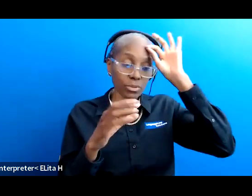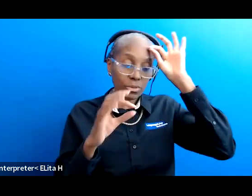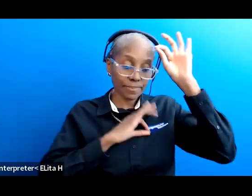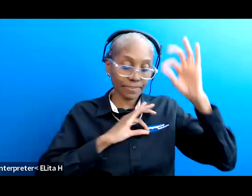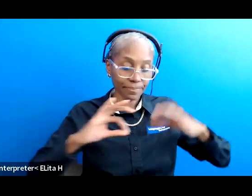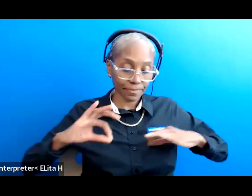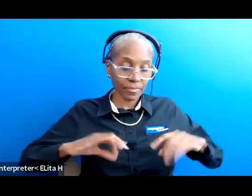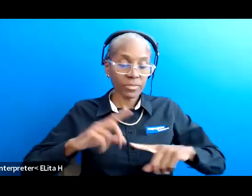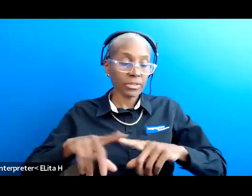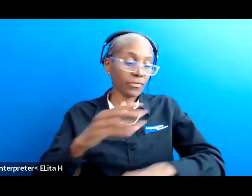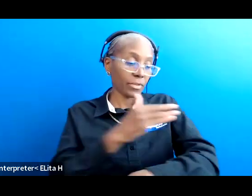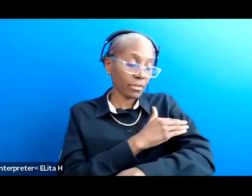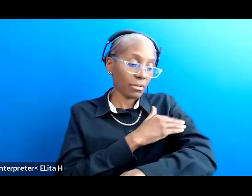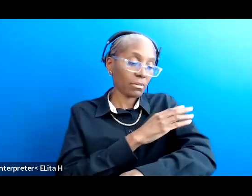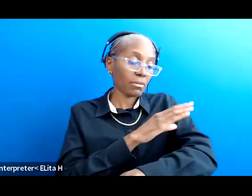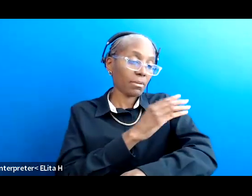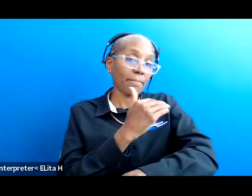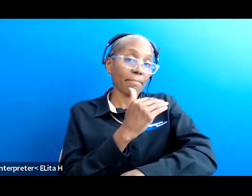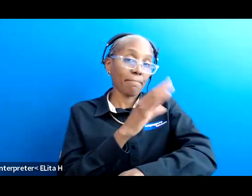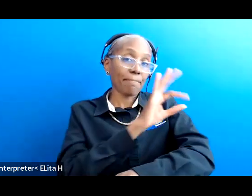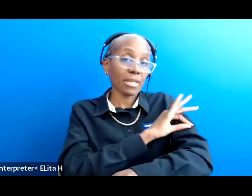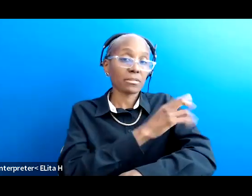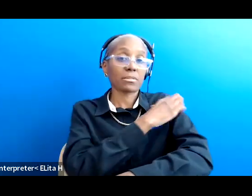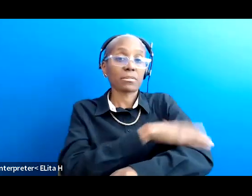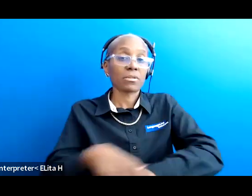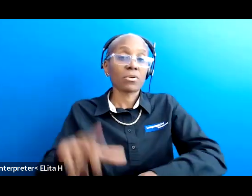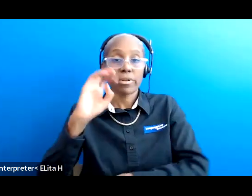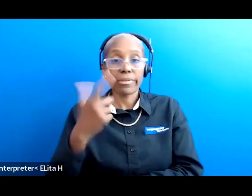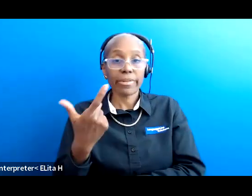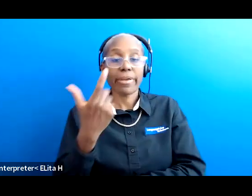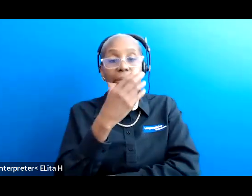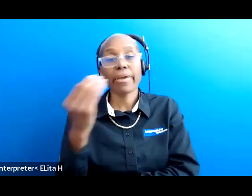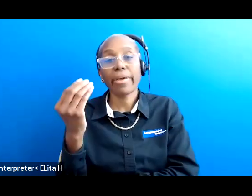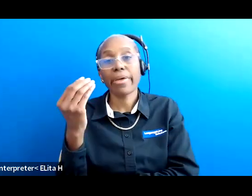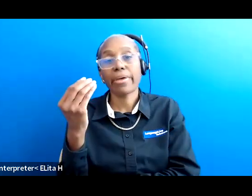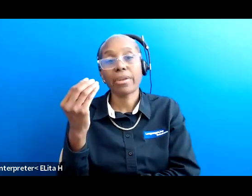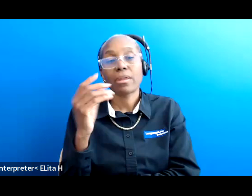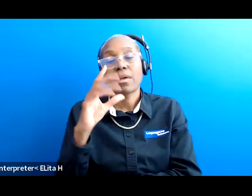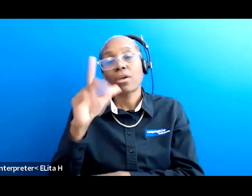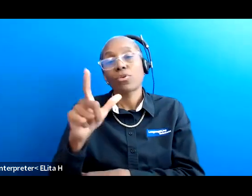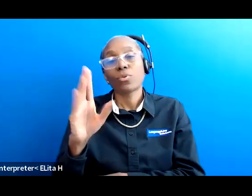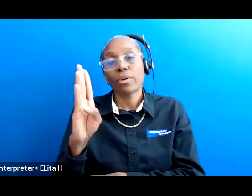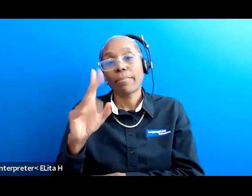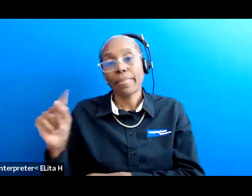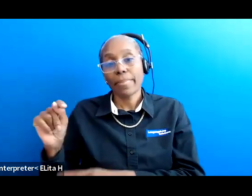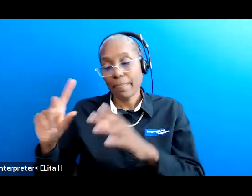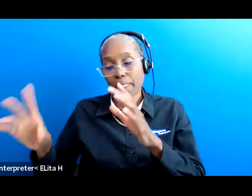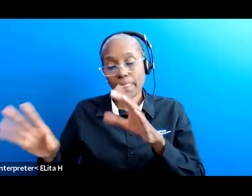in the legs and in the muscles on the rear end and that created this